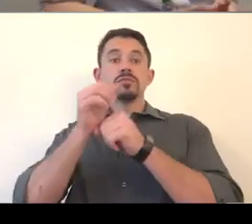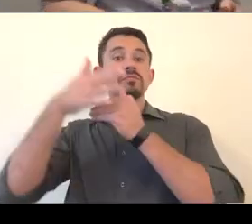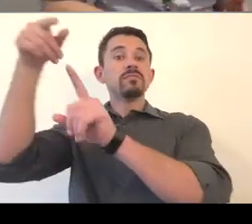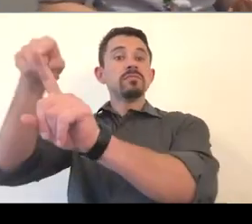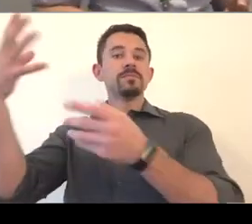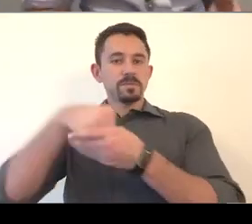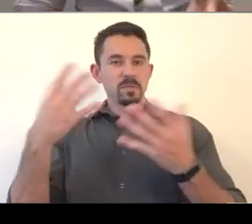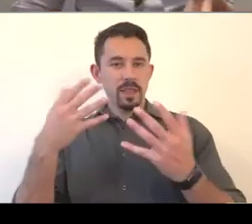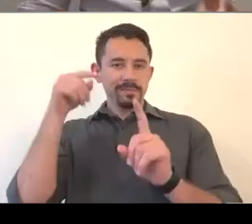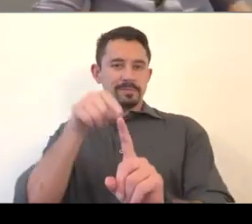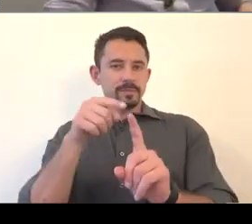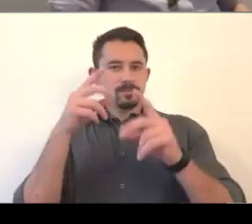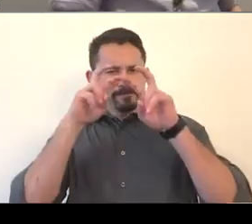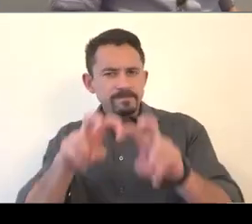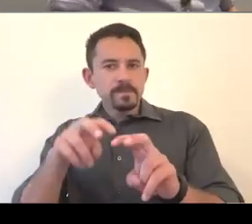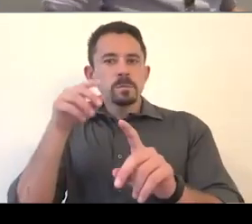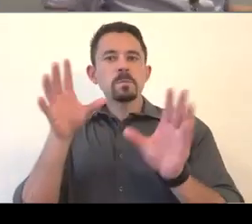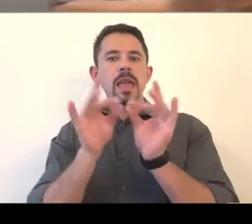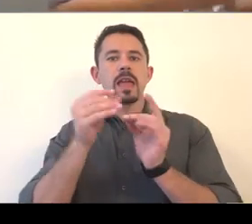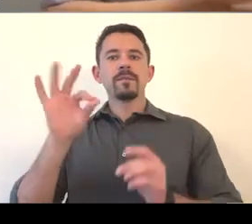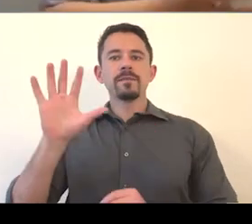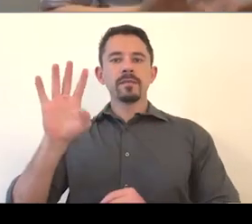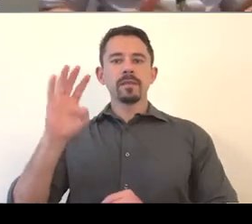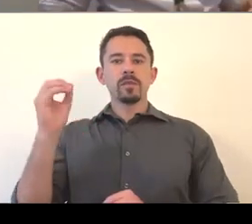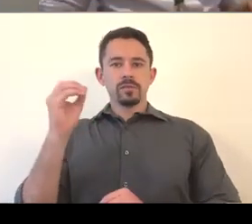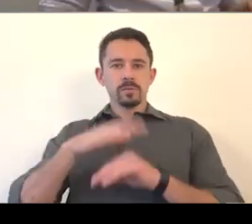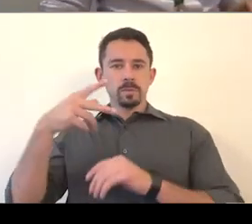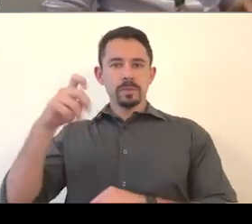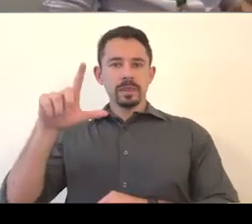Future work involves further delineating the binding of 54-O on Pela which will